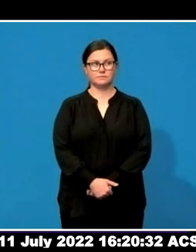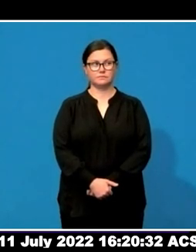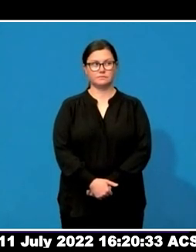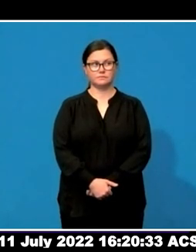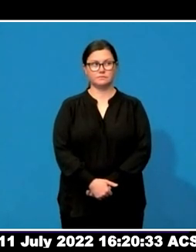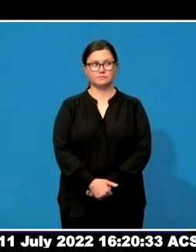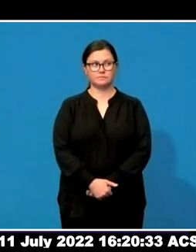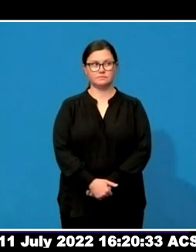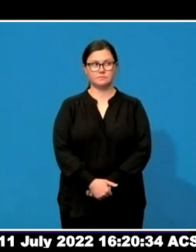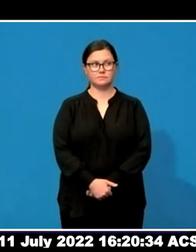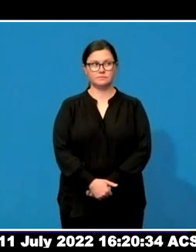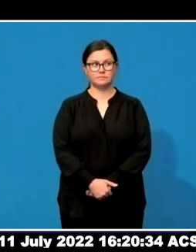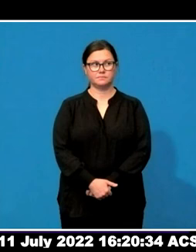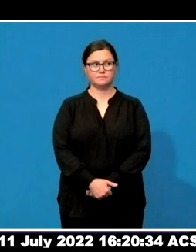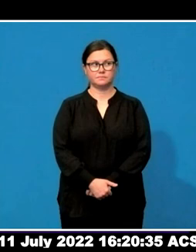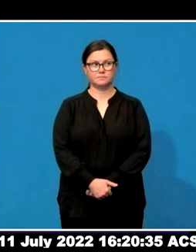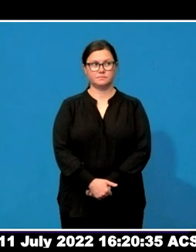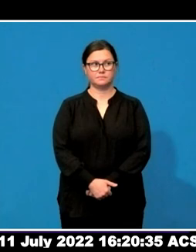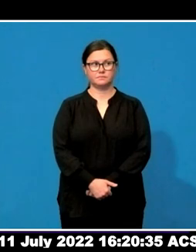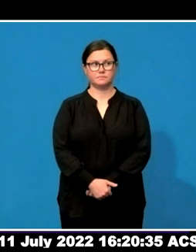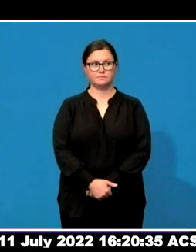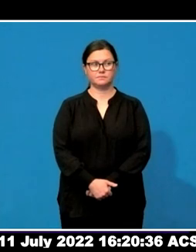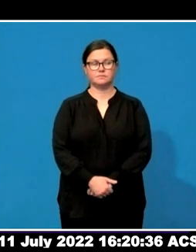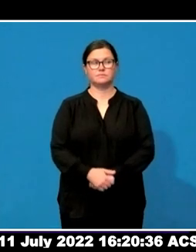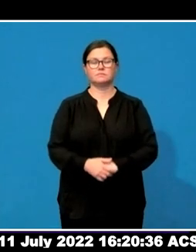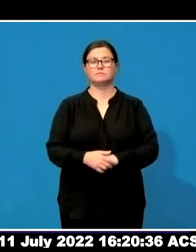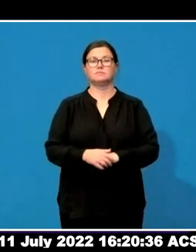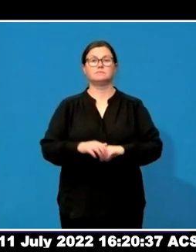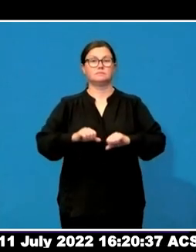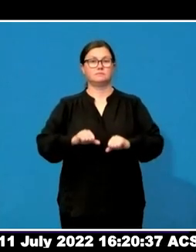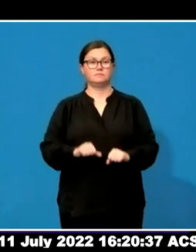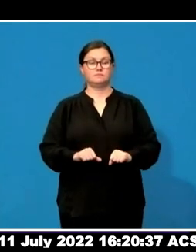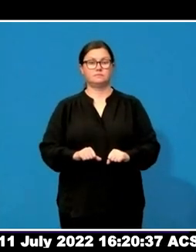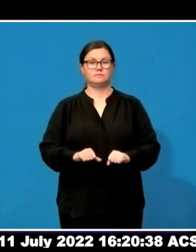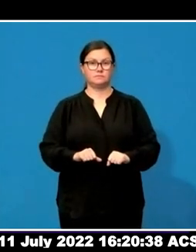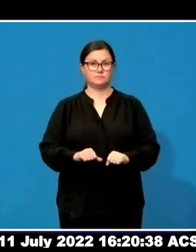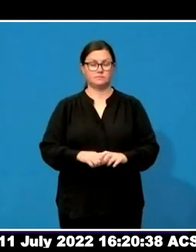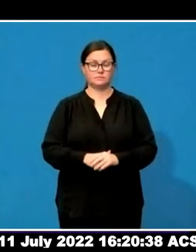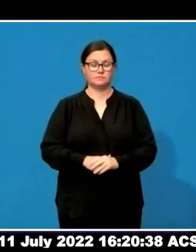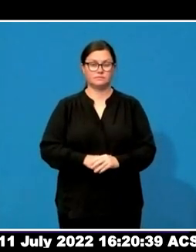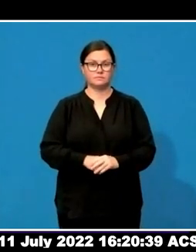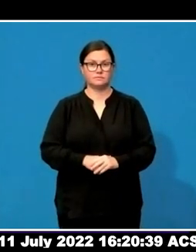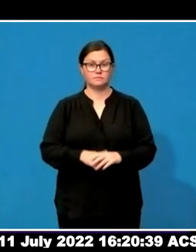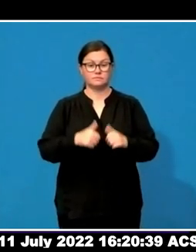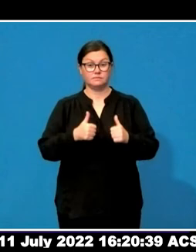Ms Barney, taking everything you have said as a starting point - and forgive me for